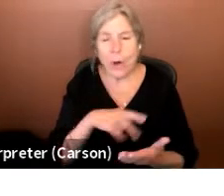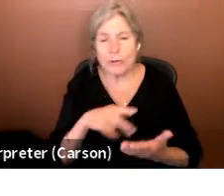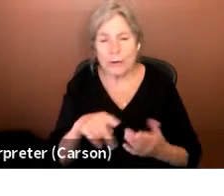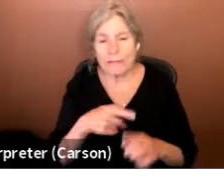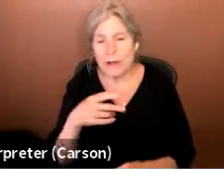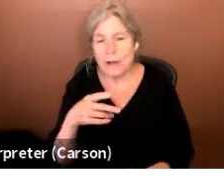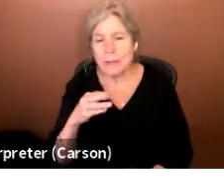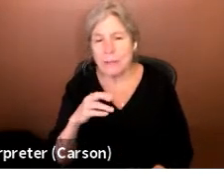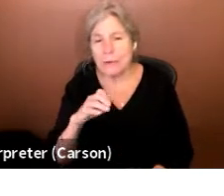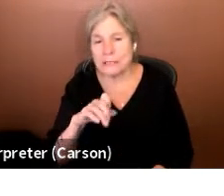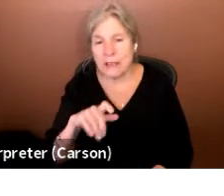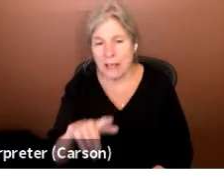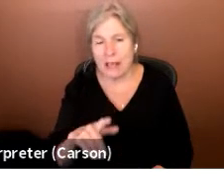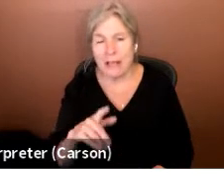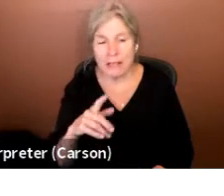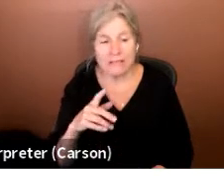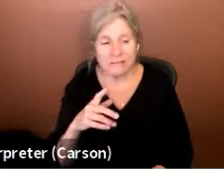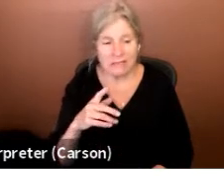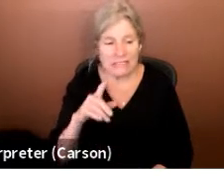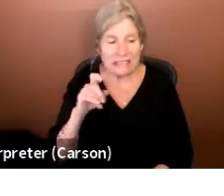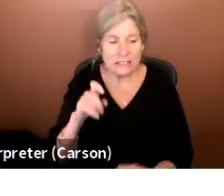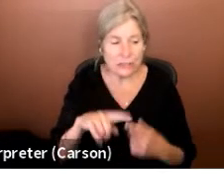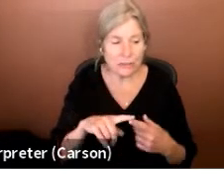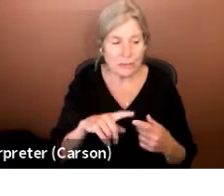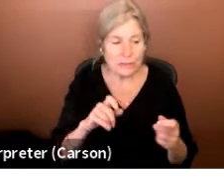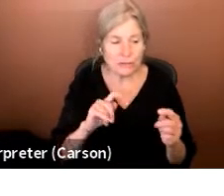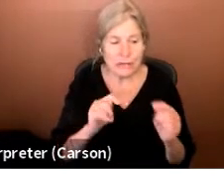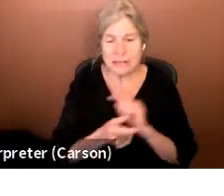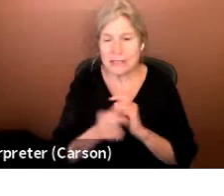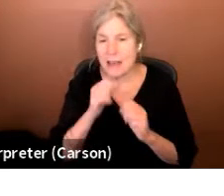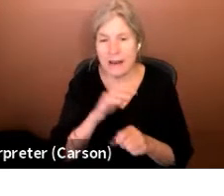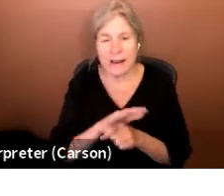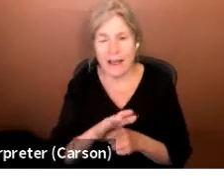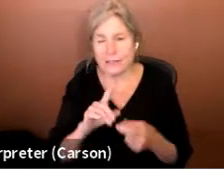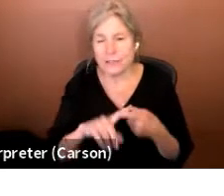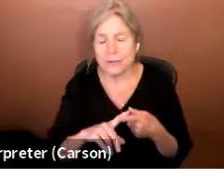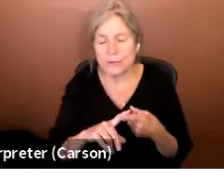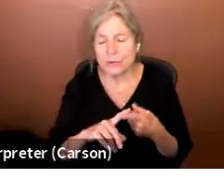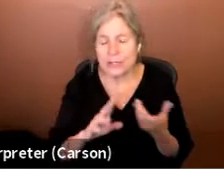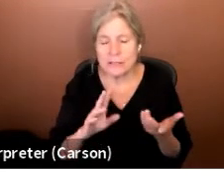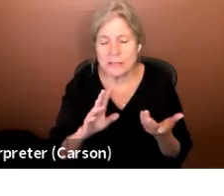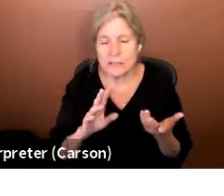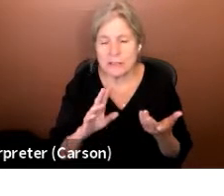that when needs to be translated it's not enough to put new words.